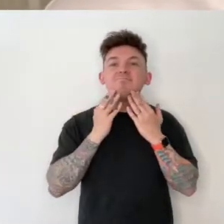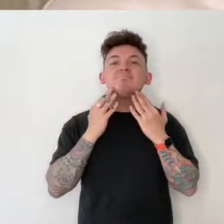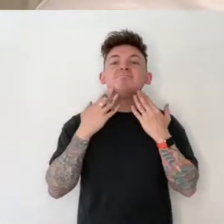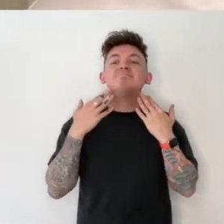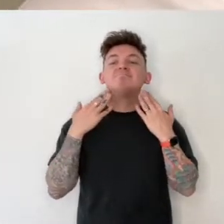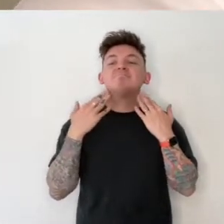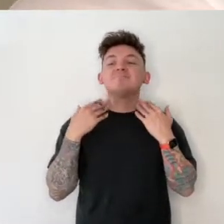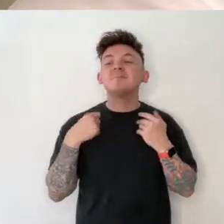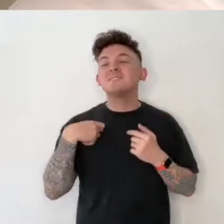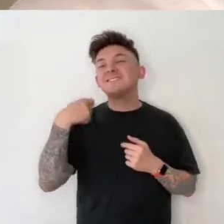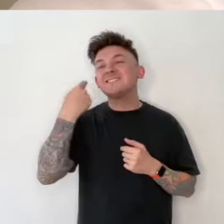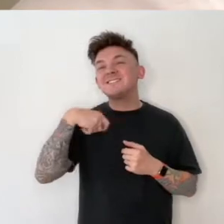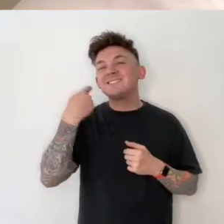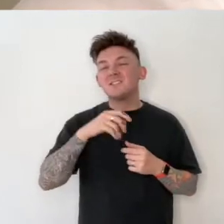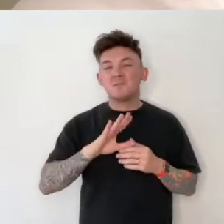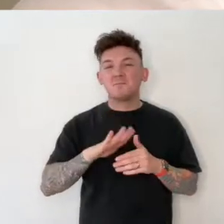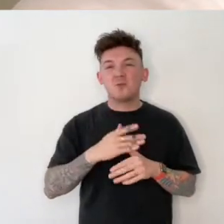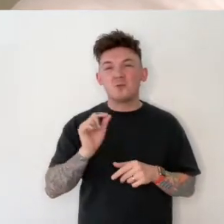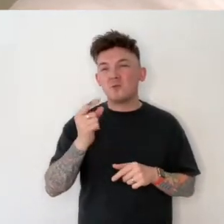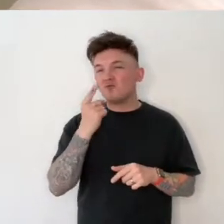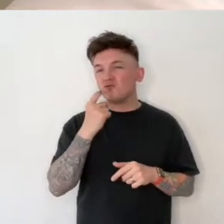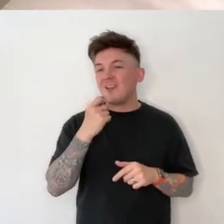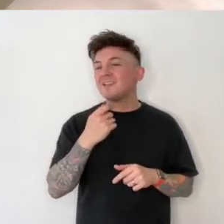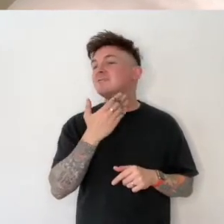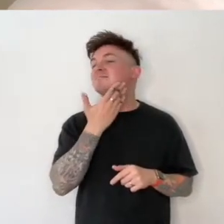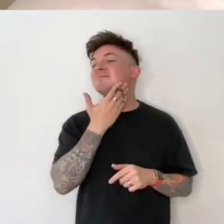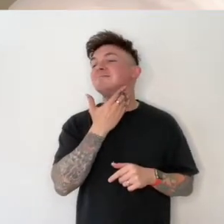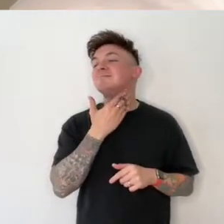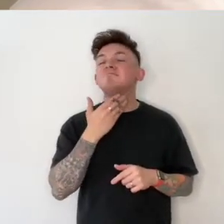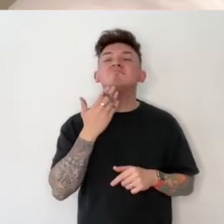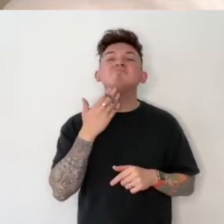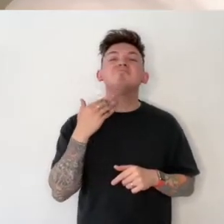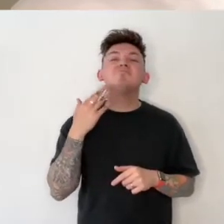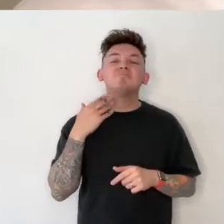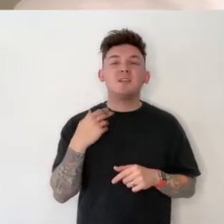shave i tend to get a red spot just here i tend to have to put a bit of make-up, a bit